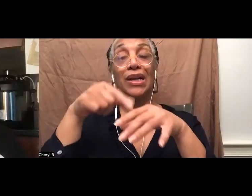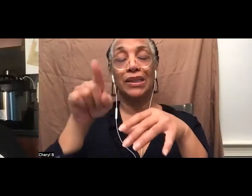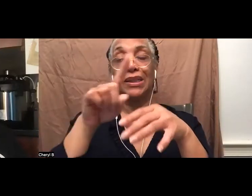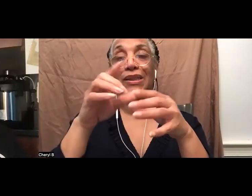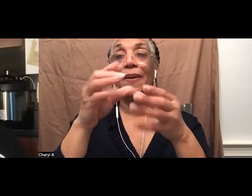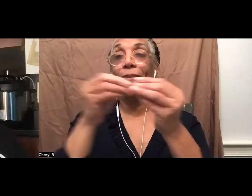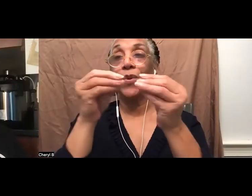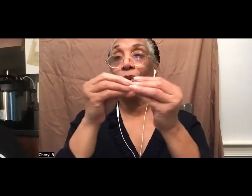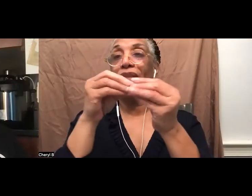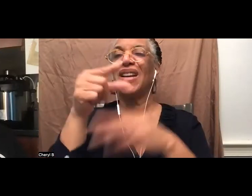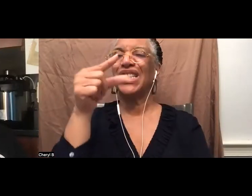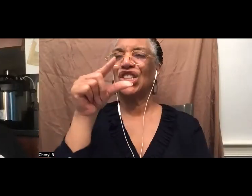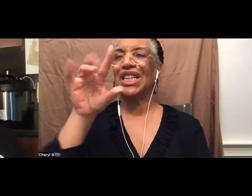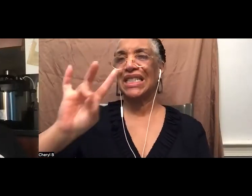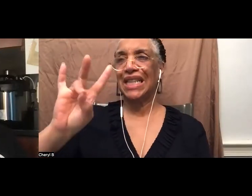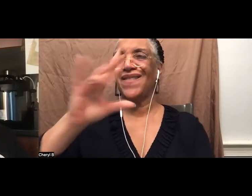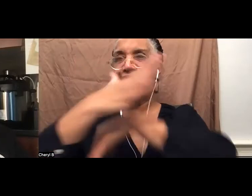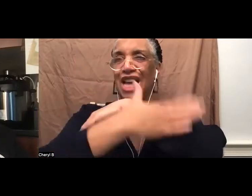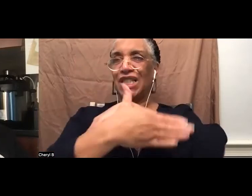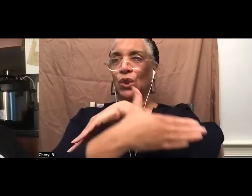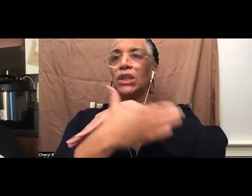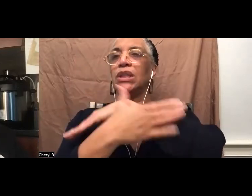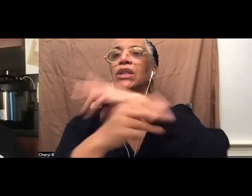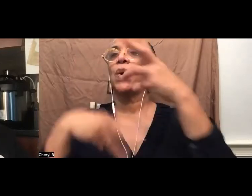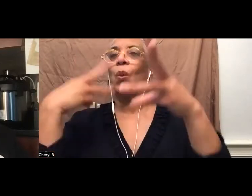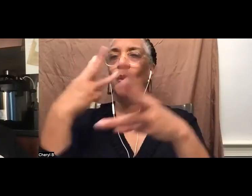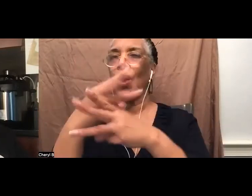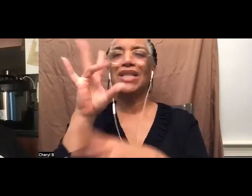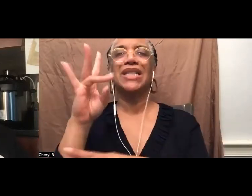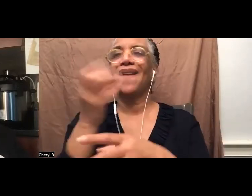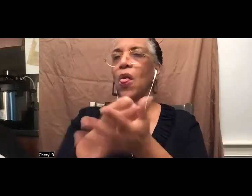the G-7 is the world's seven wealthiest nations --